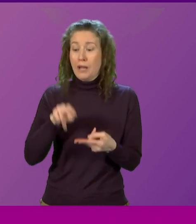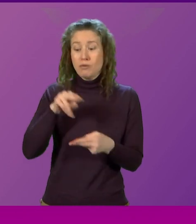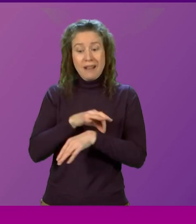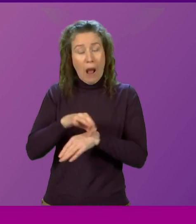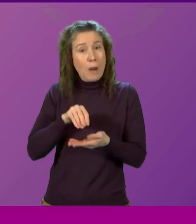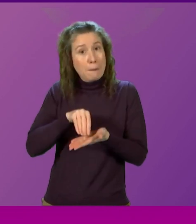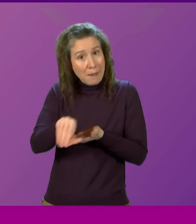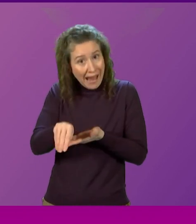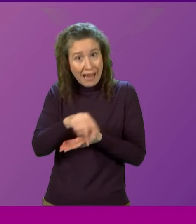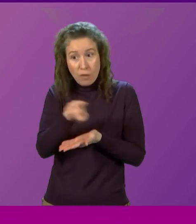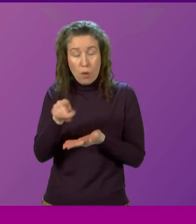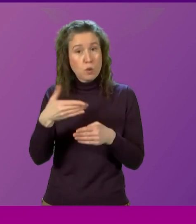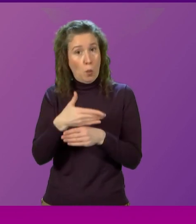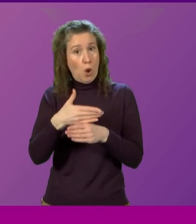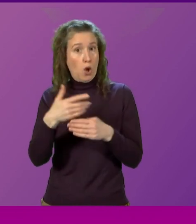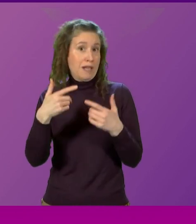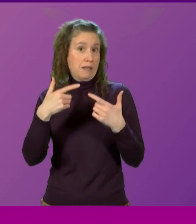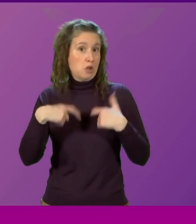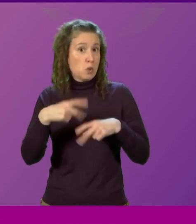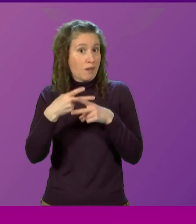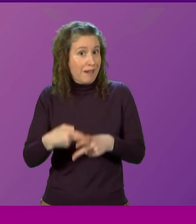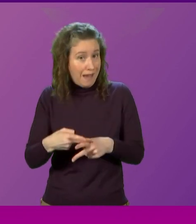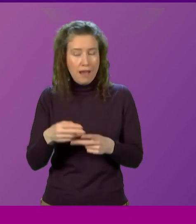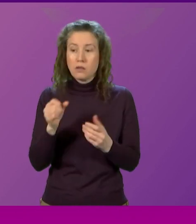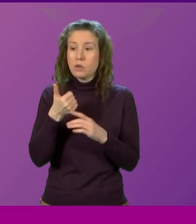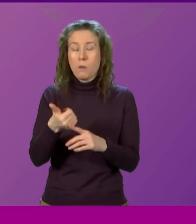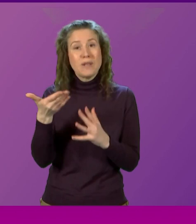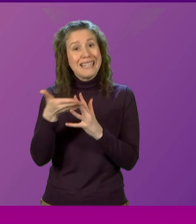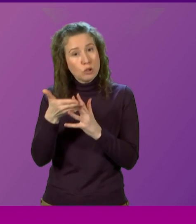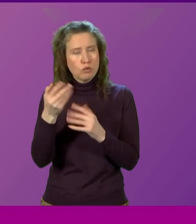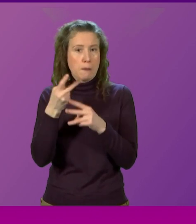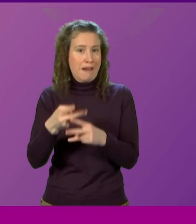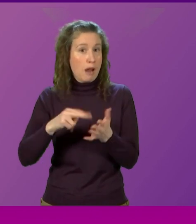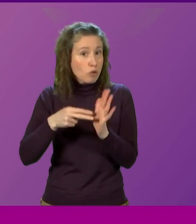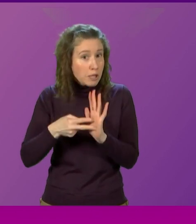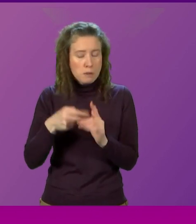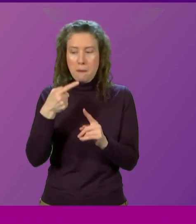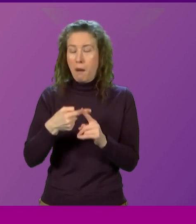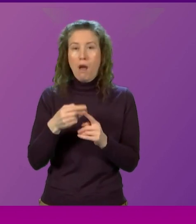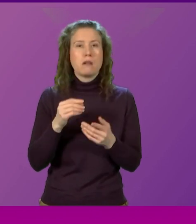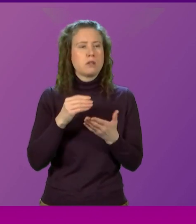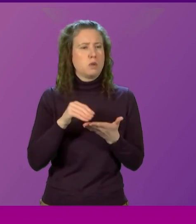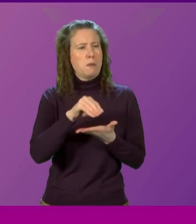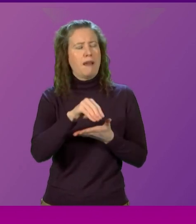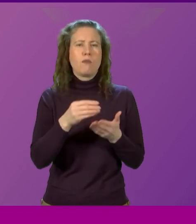those who work in social care, to support interim care arrangements and to enhance multidisciplinary teams.